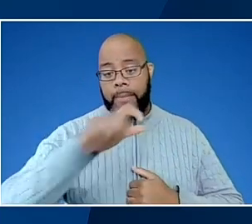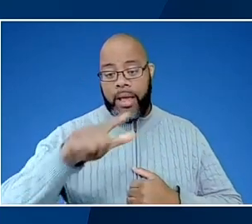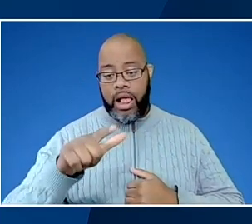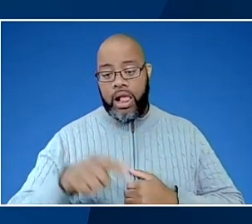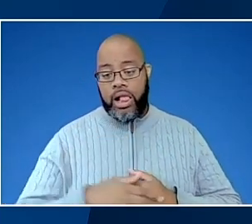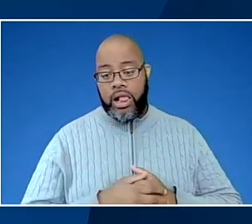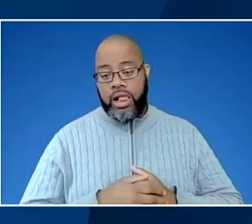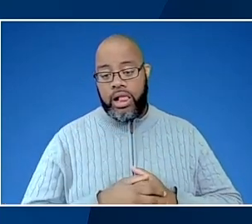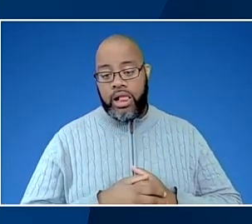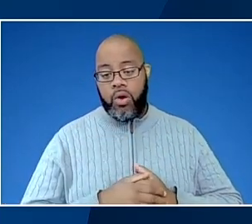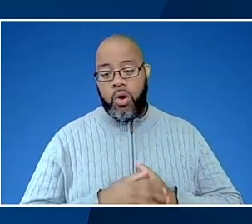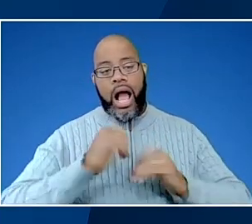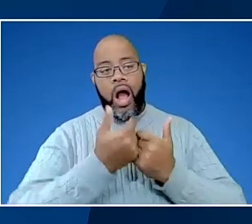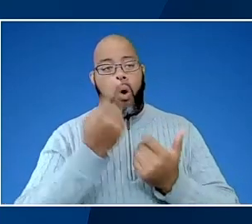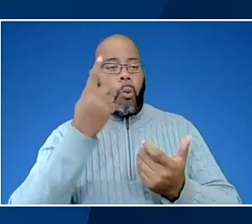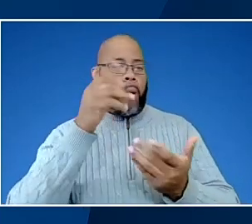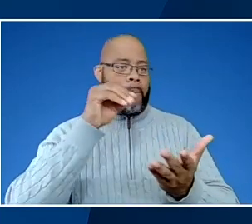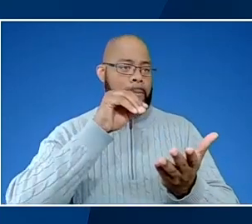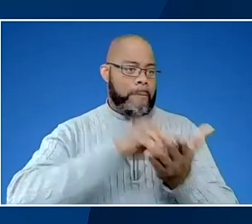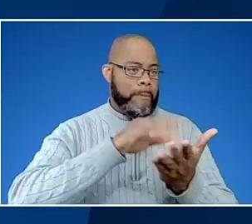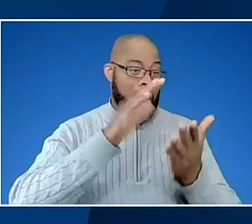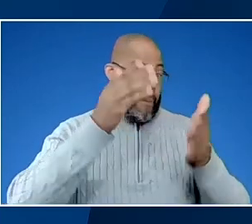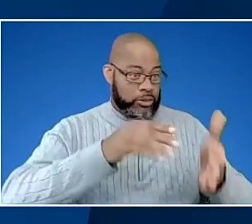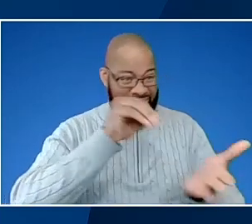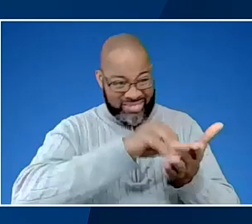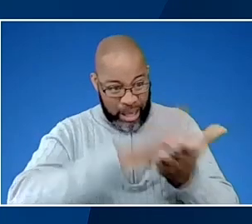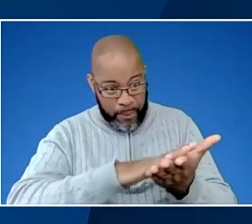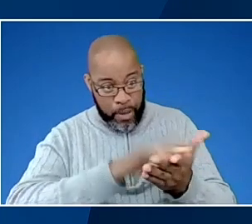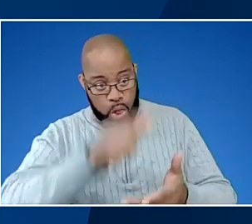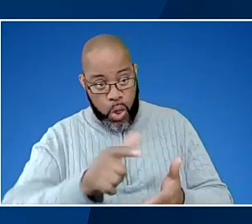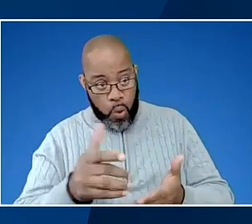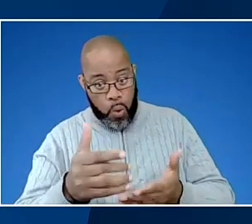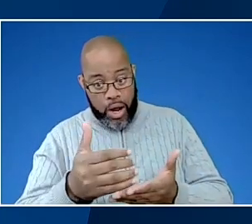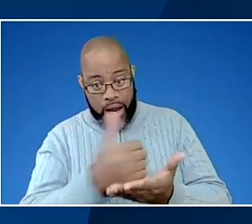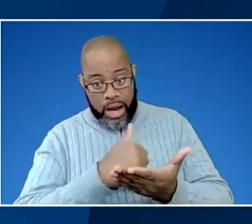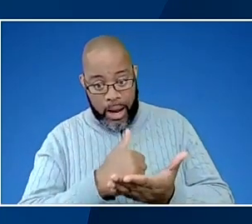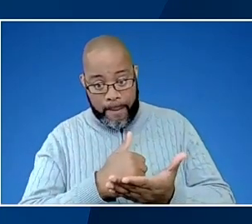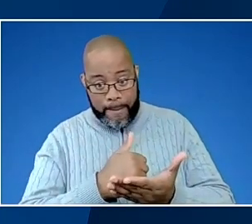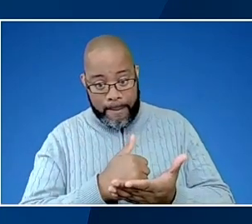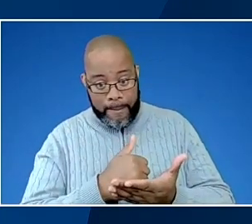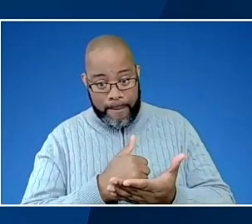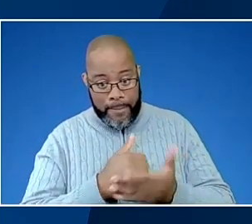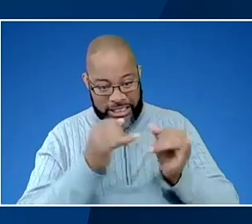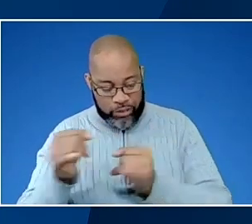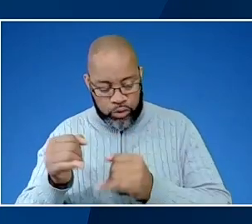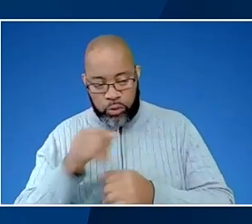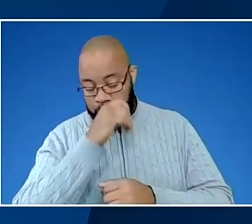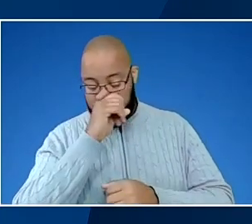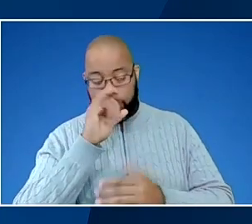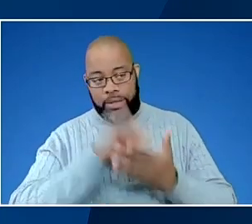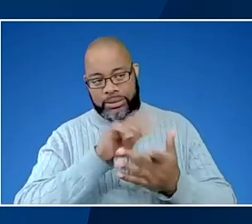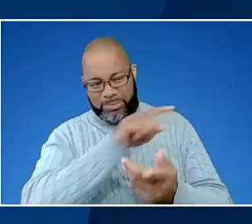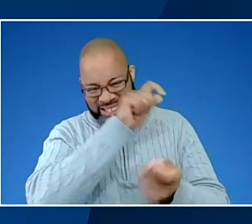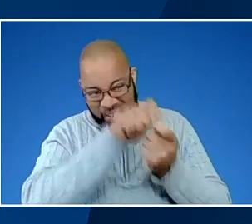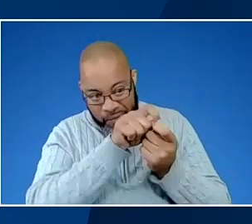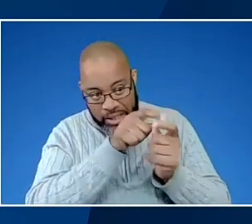status of being a low-income individual is provided specifically in statute.